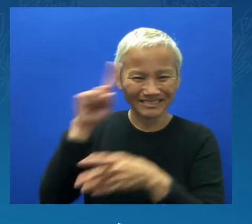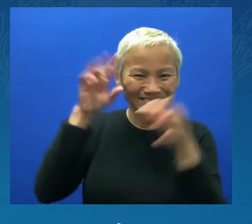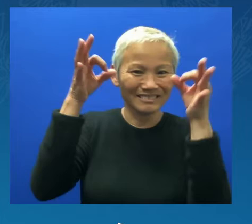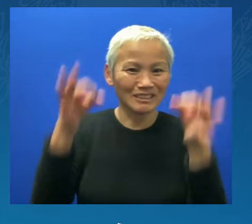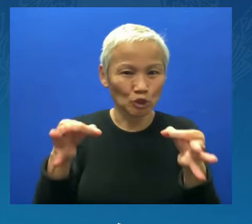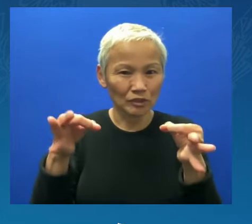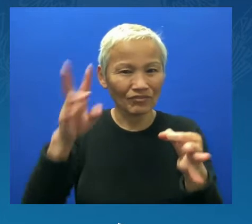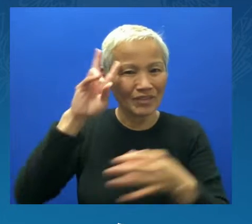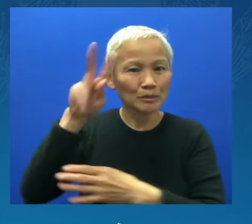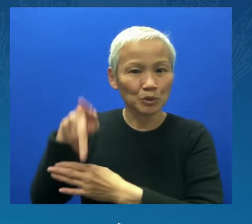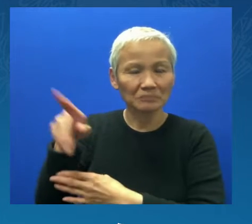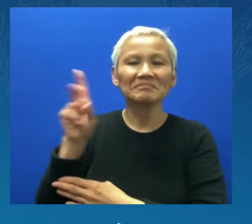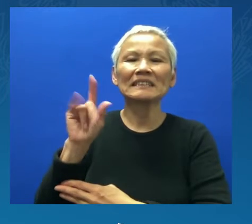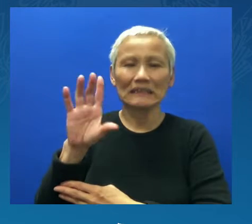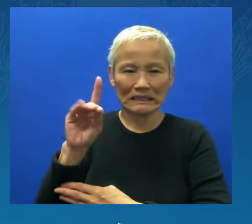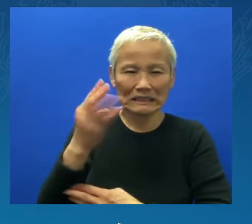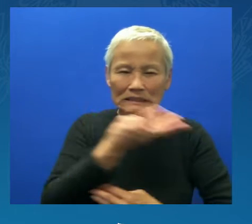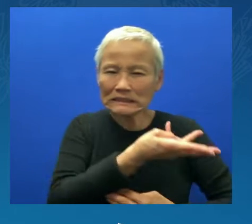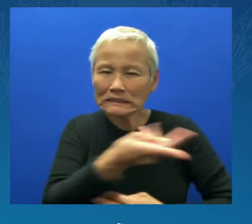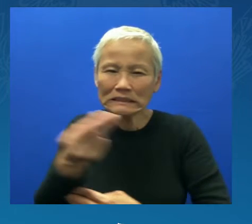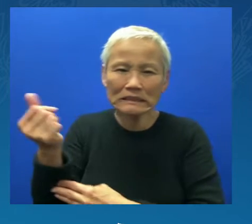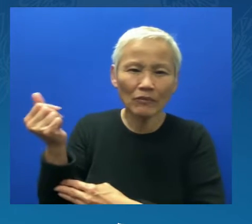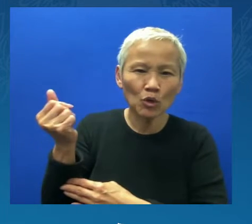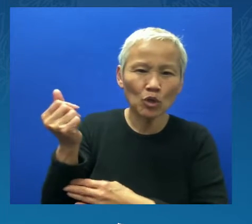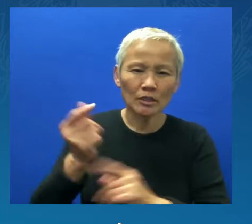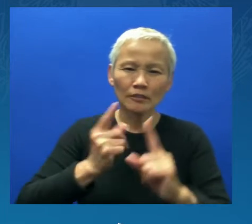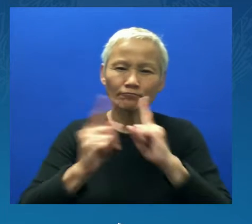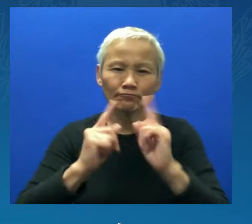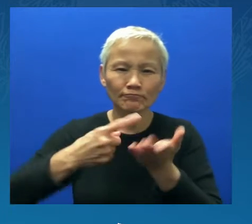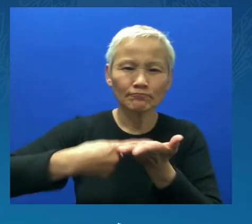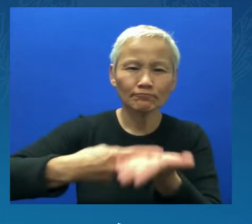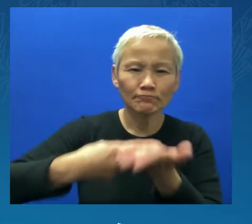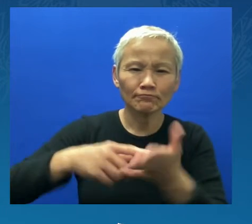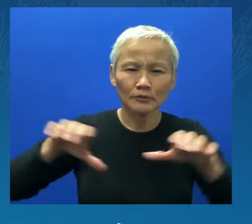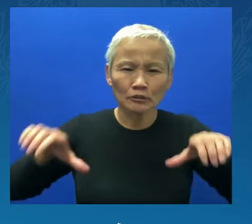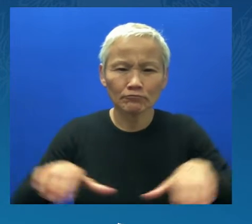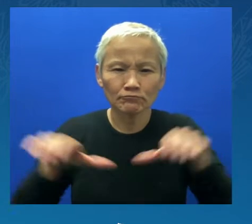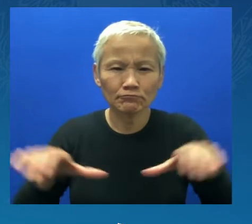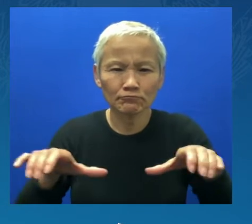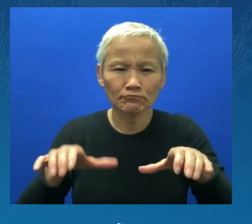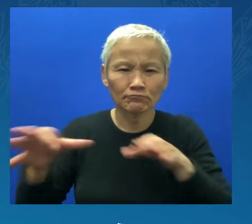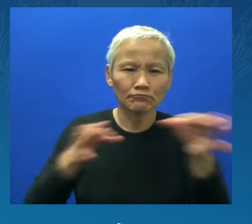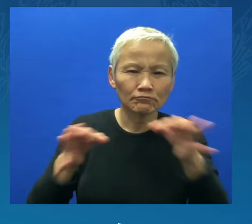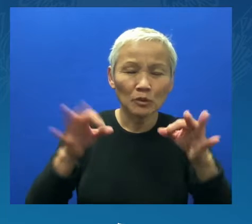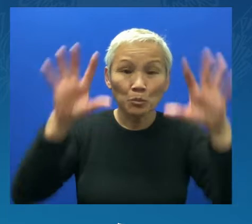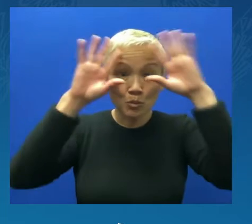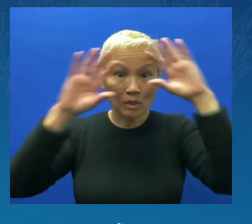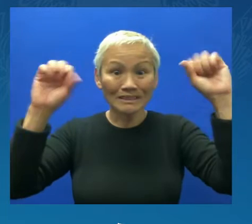leaning in to how that this administration and the federal government could support states like New Mexico